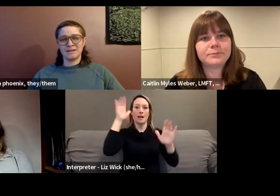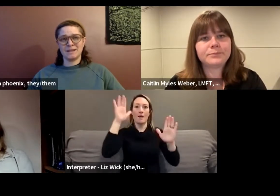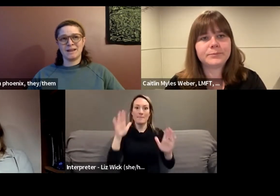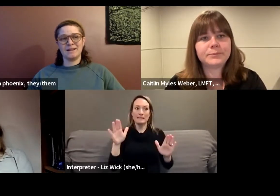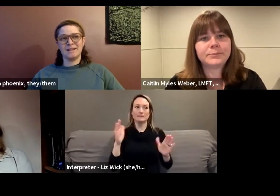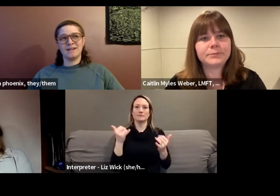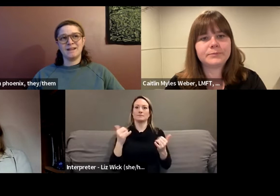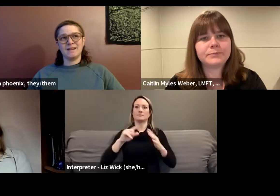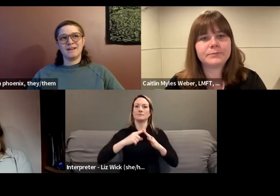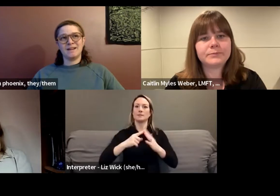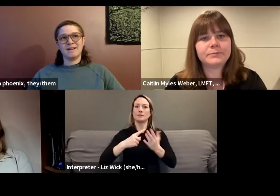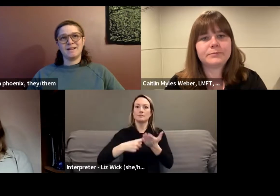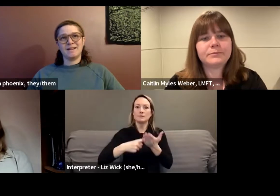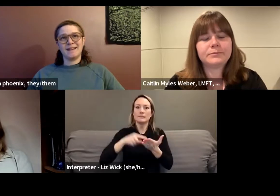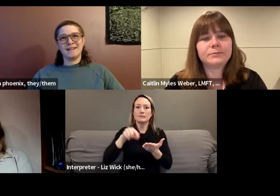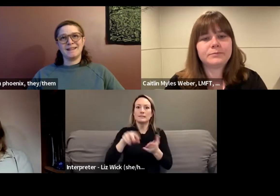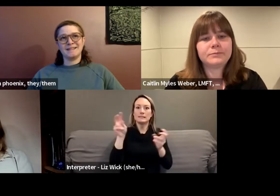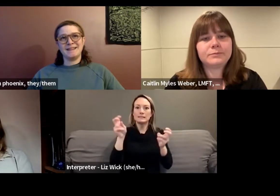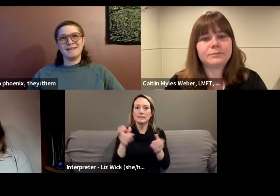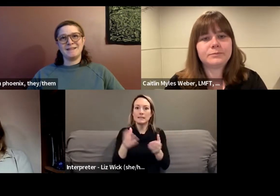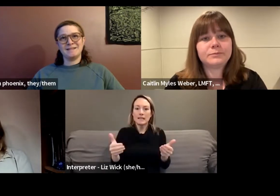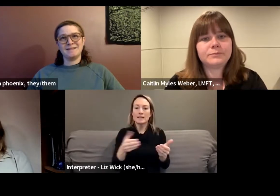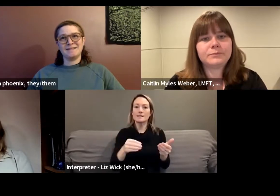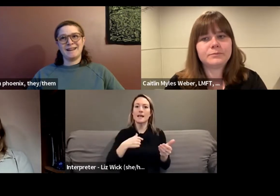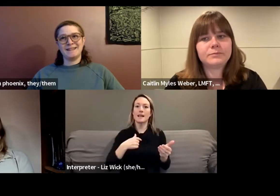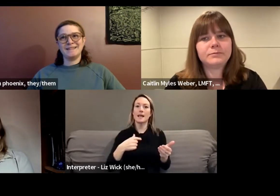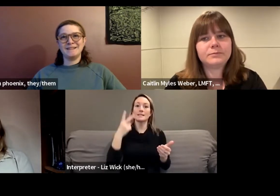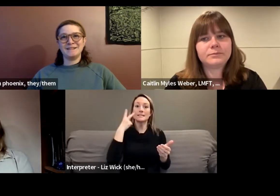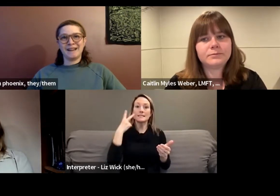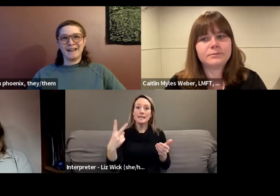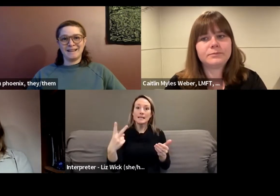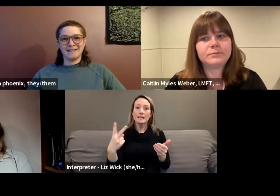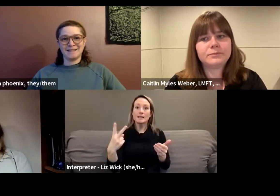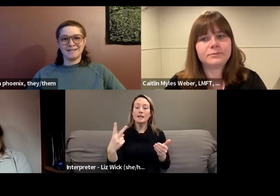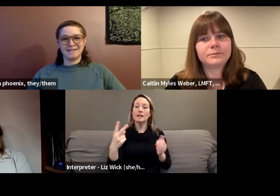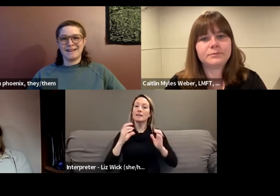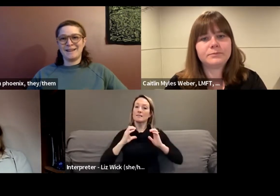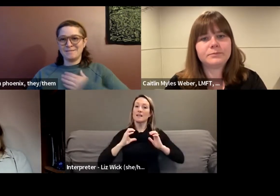and that I see clients, not necessarily my own clients,